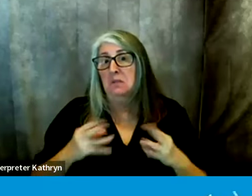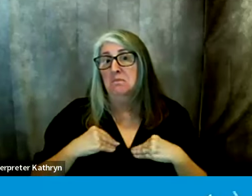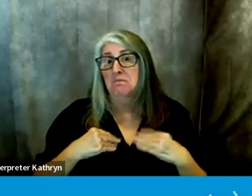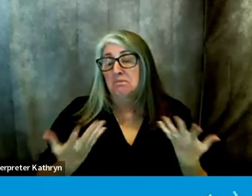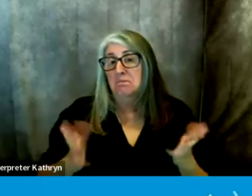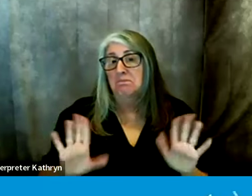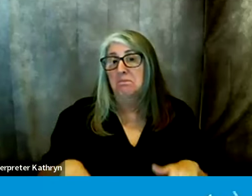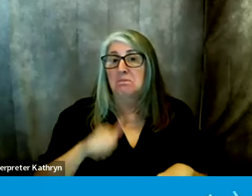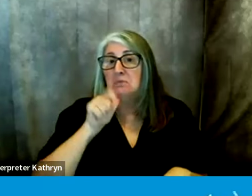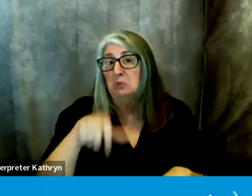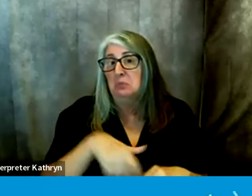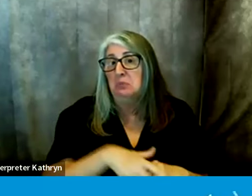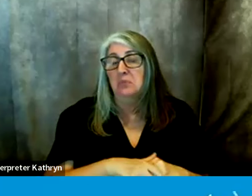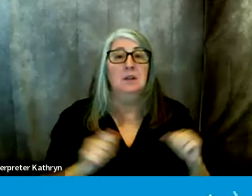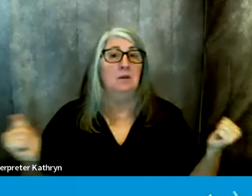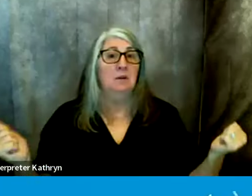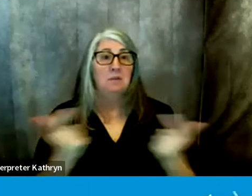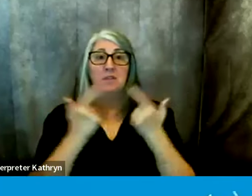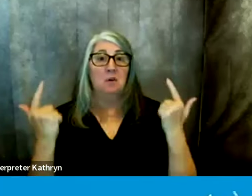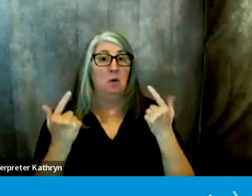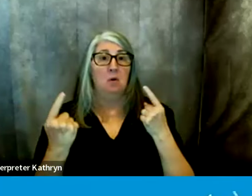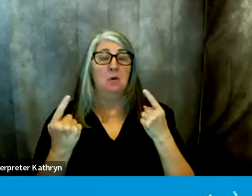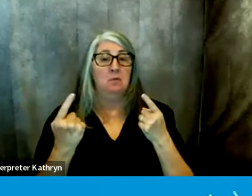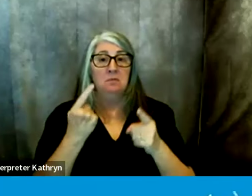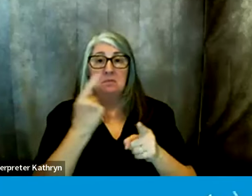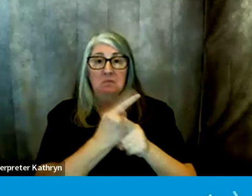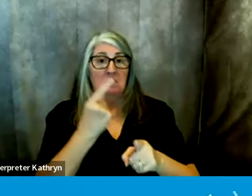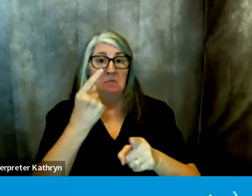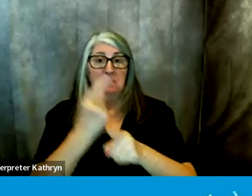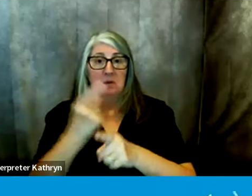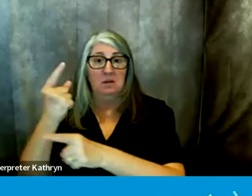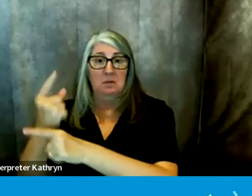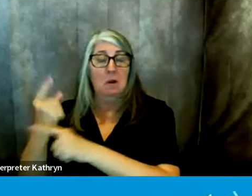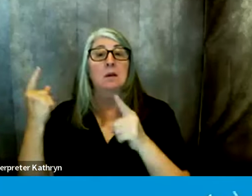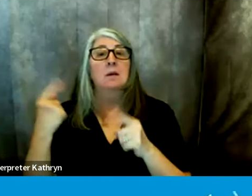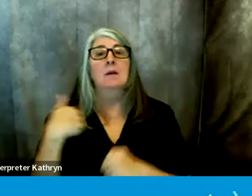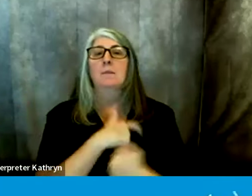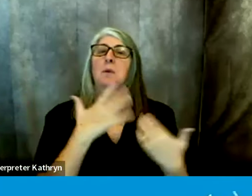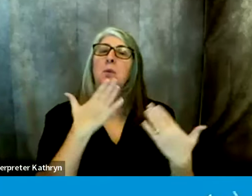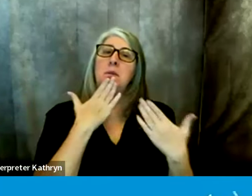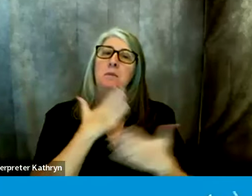They're all right for that individual, but we really appreciate what you're doing